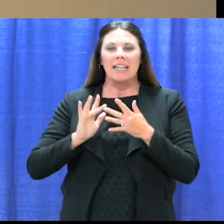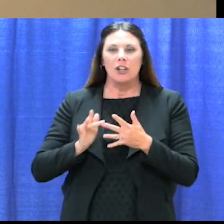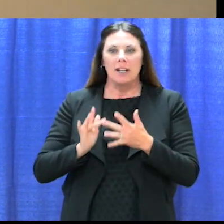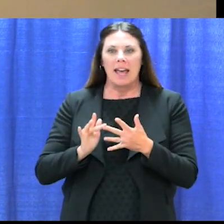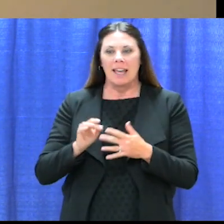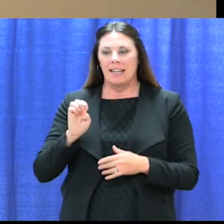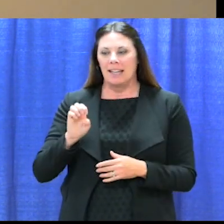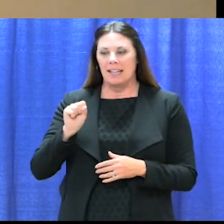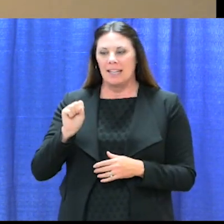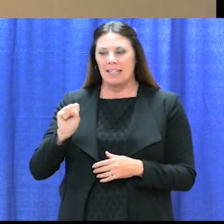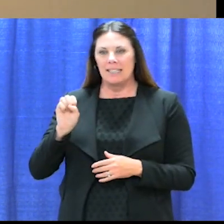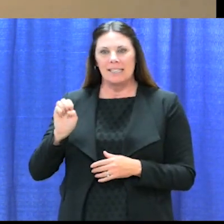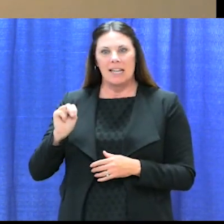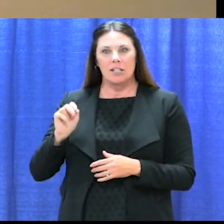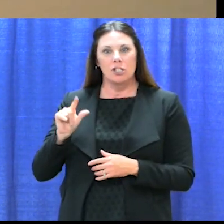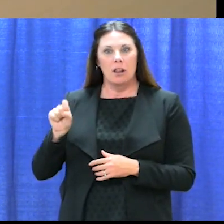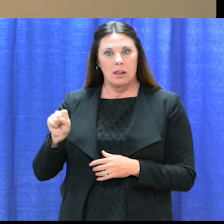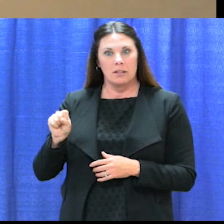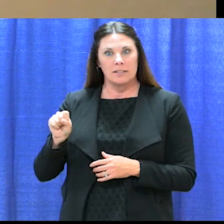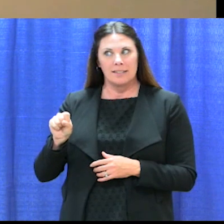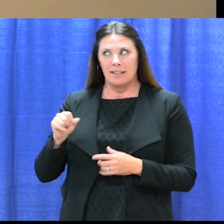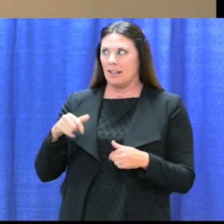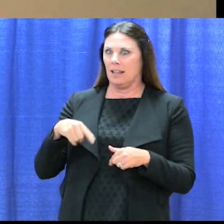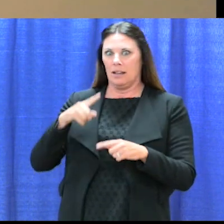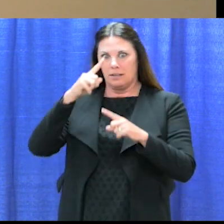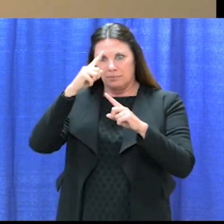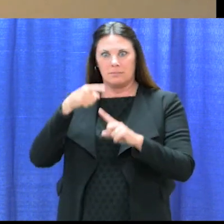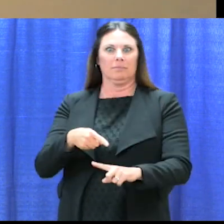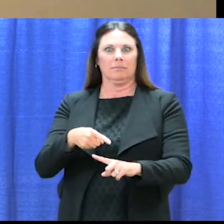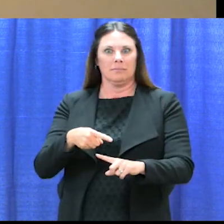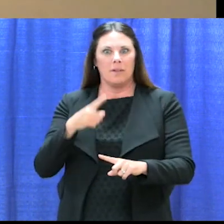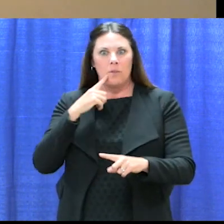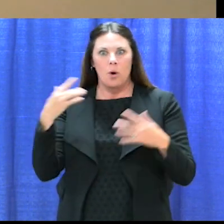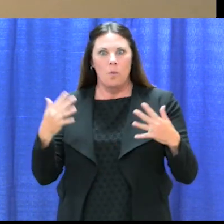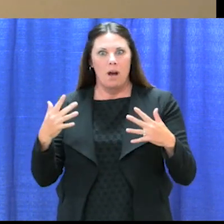Which is aimed at exactly this issue of closing the digital divide.